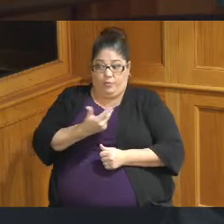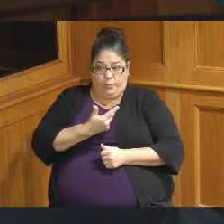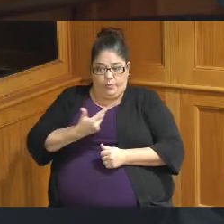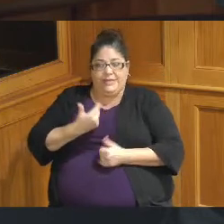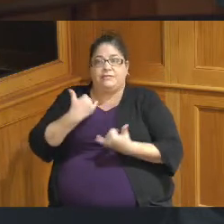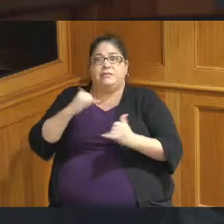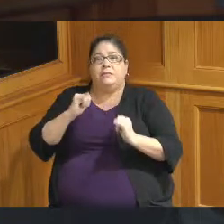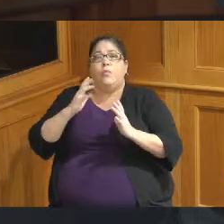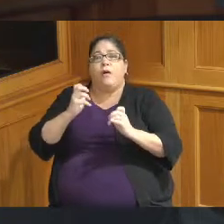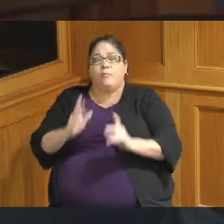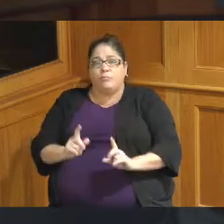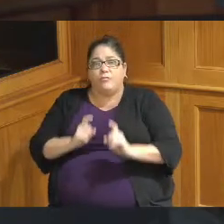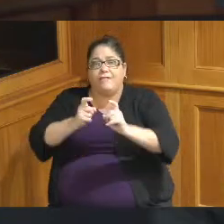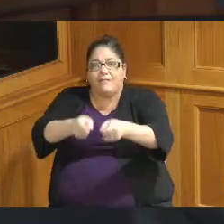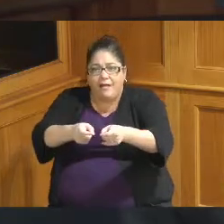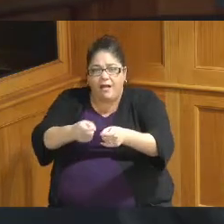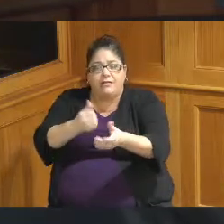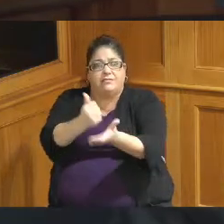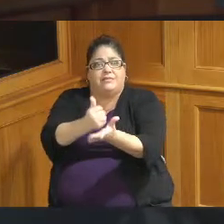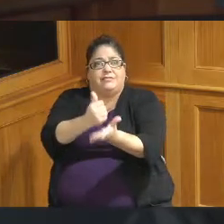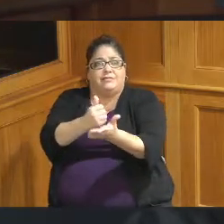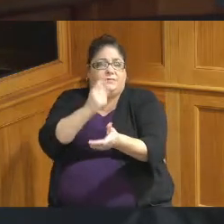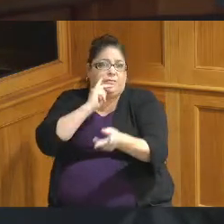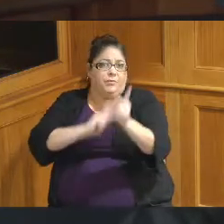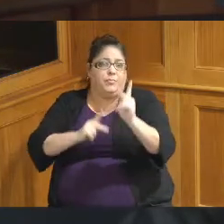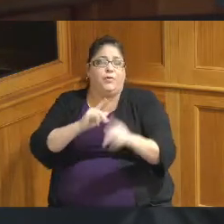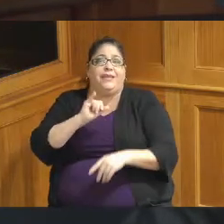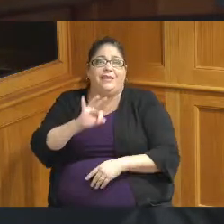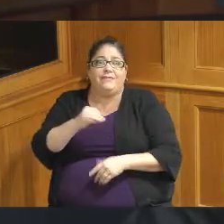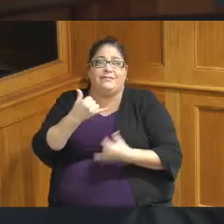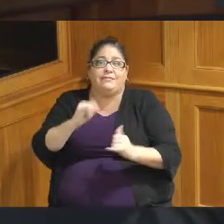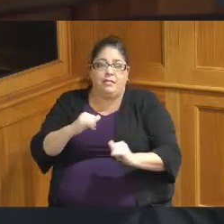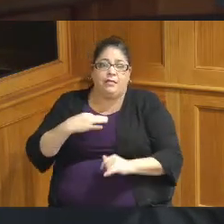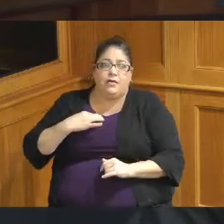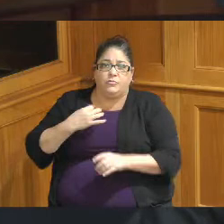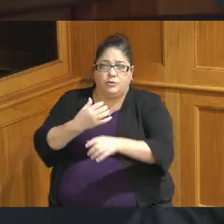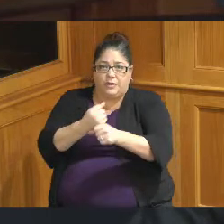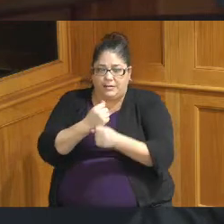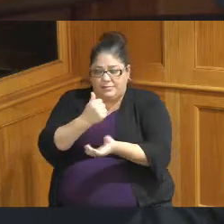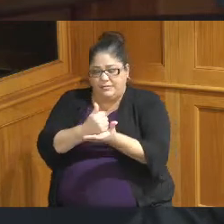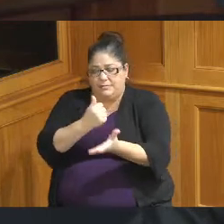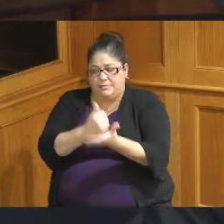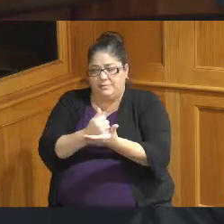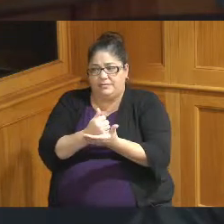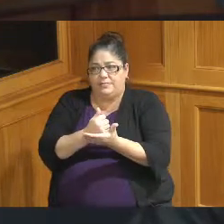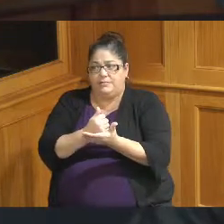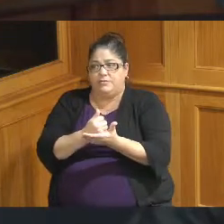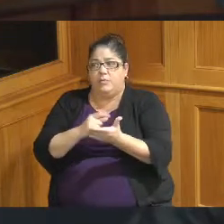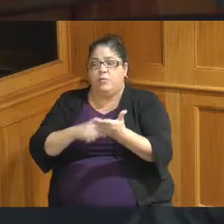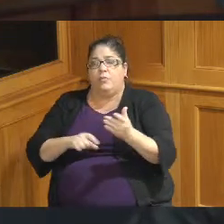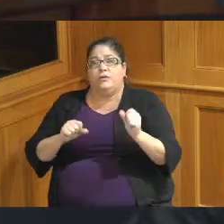to folks that need it if they're eligible to get that assistance and so maybe the idea is through